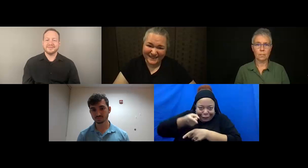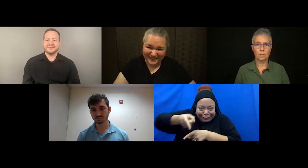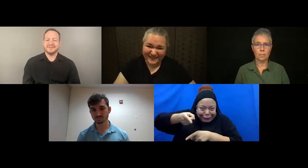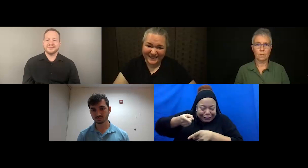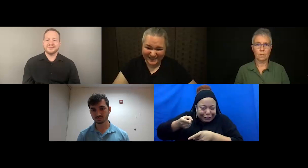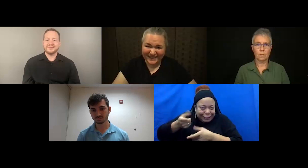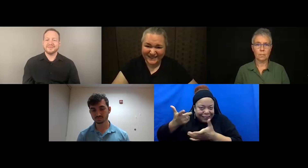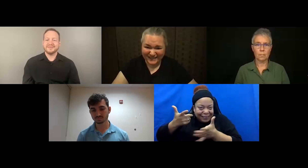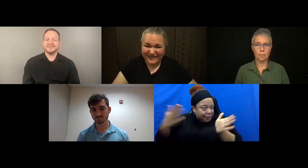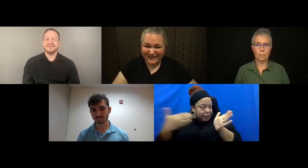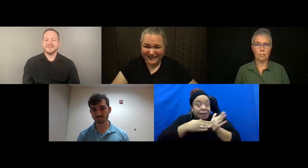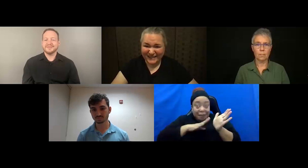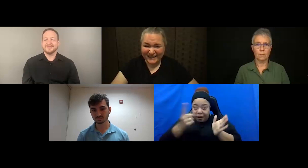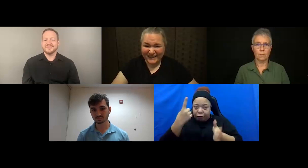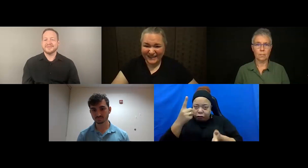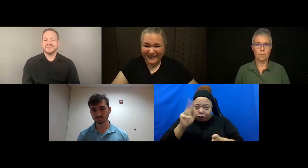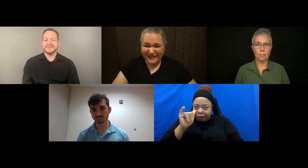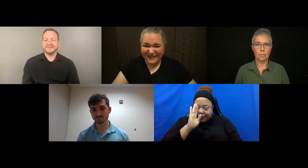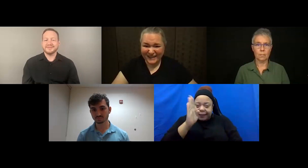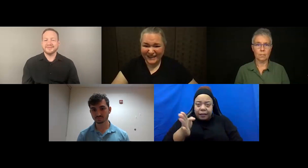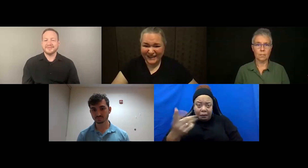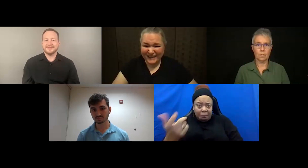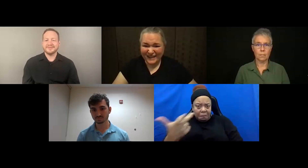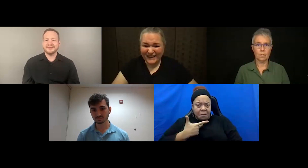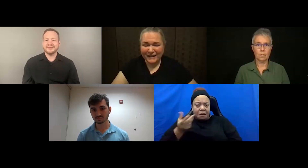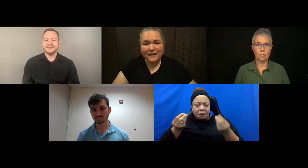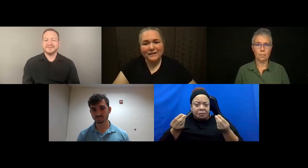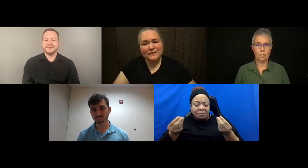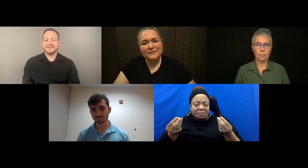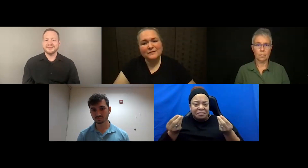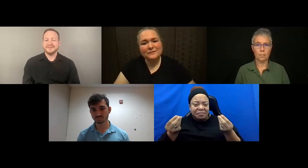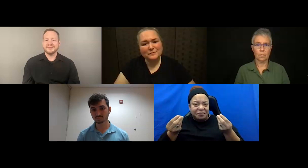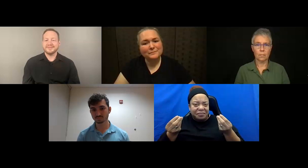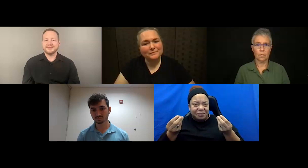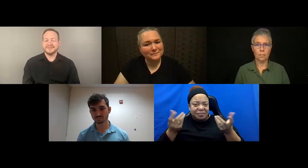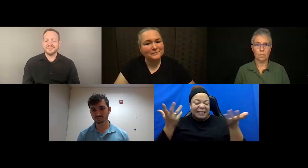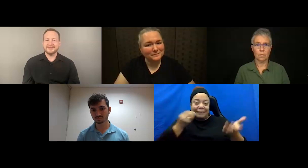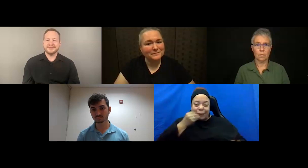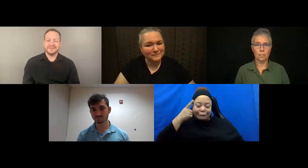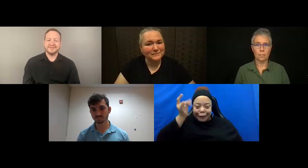Where's your breaking point? If the communication is only one way?